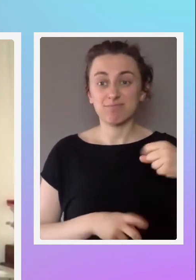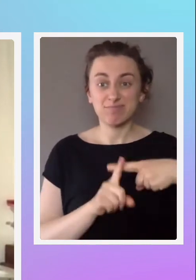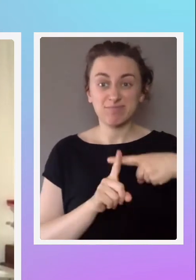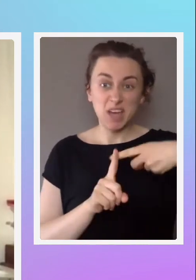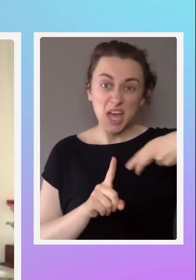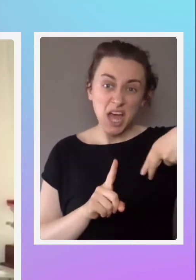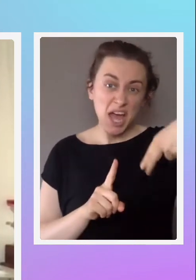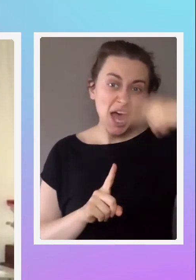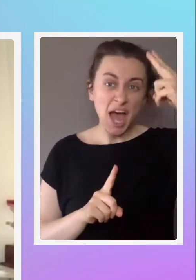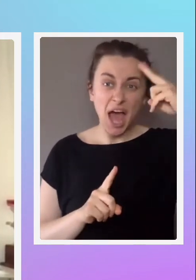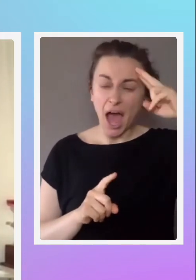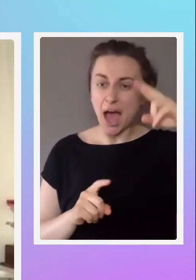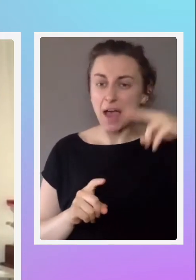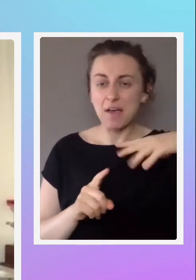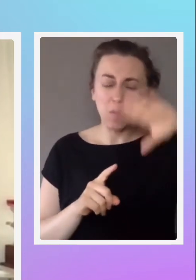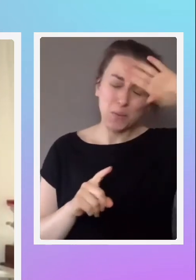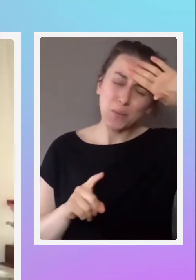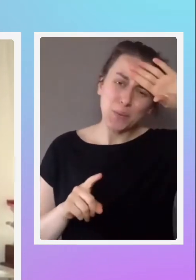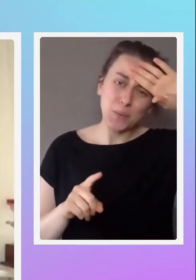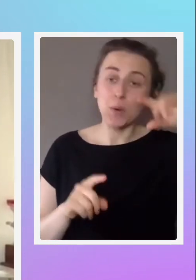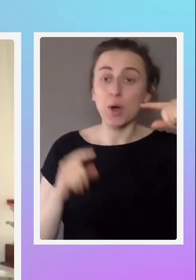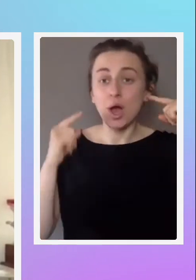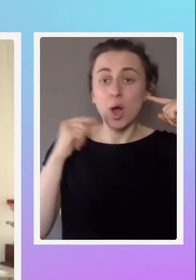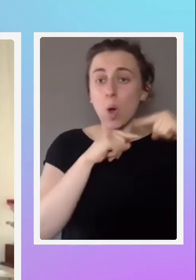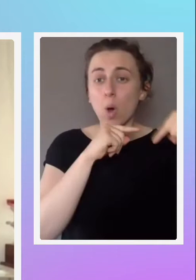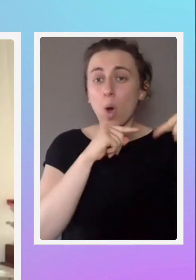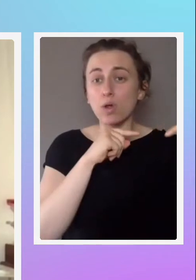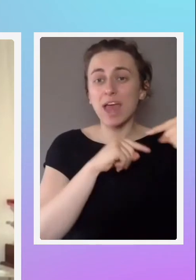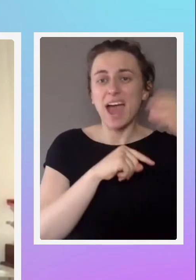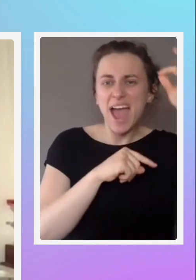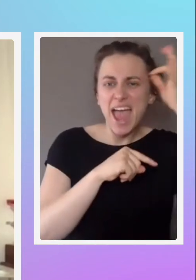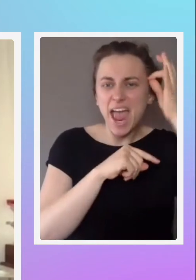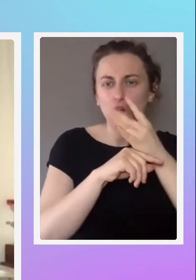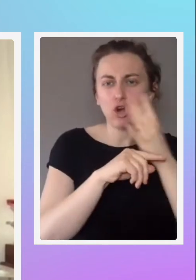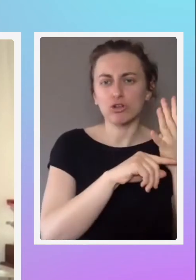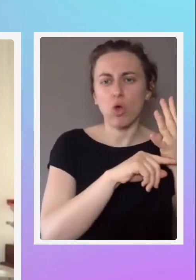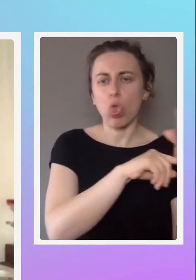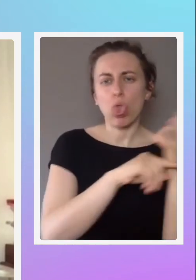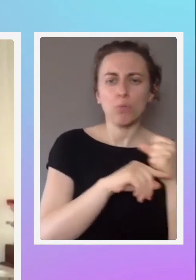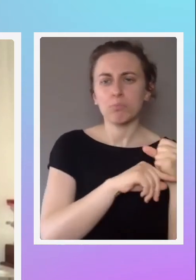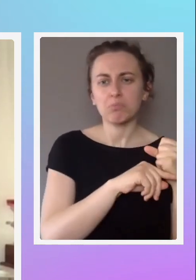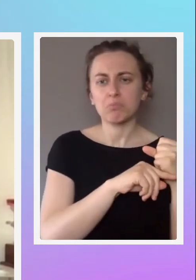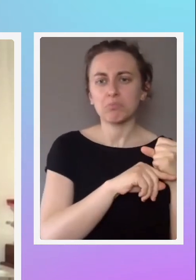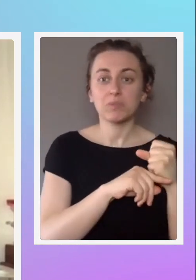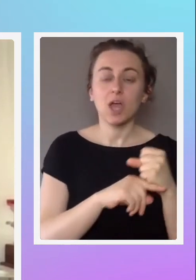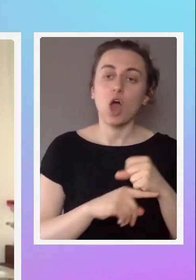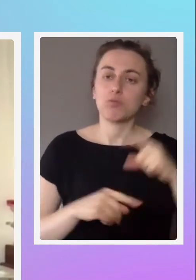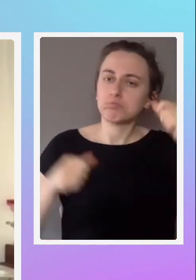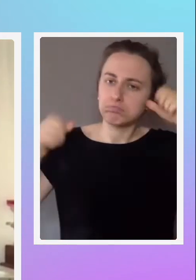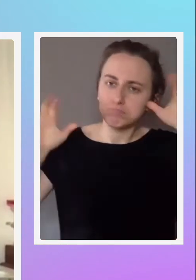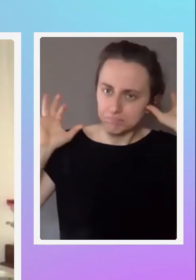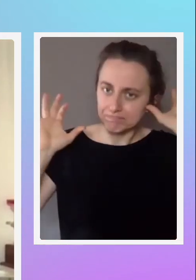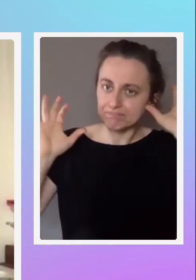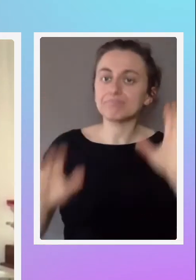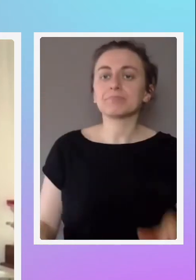in her cochlea so she was profoundly deaf after that experience her mother took her